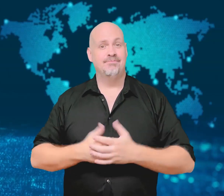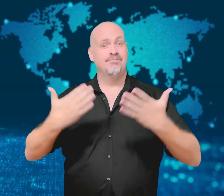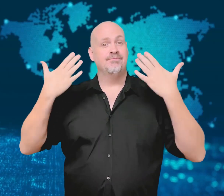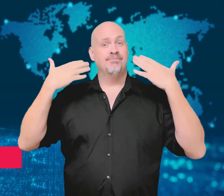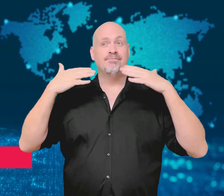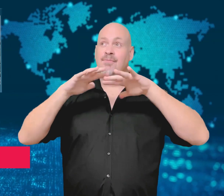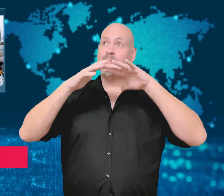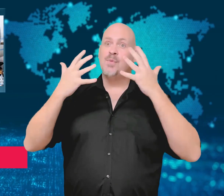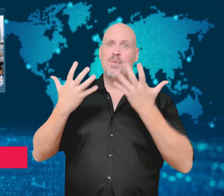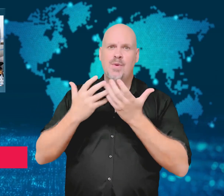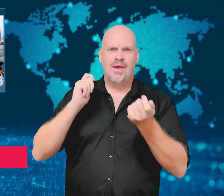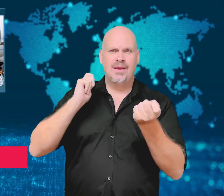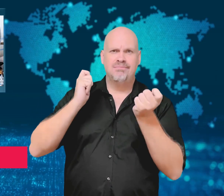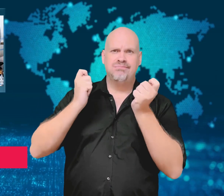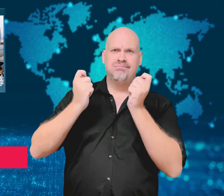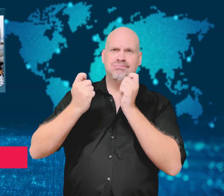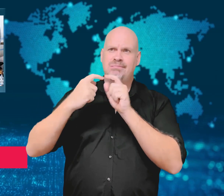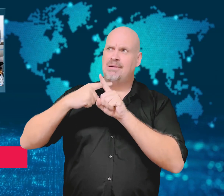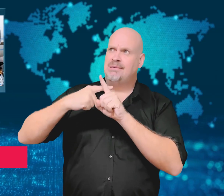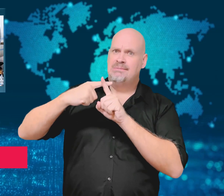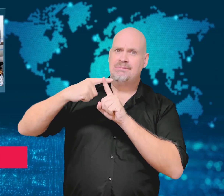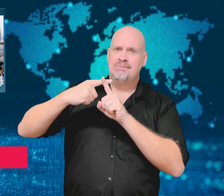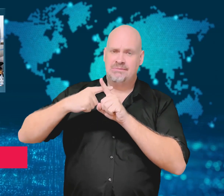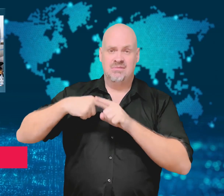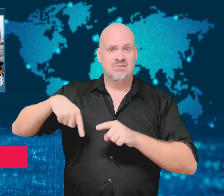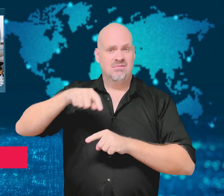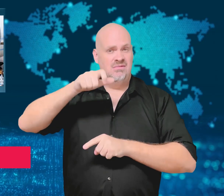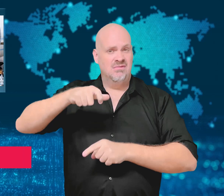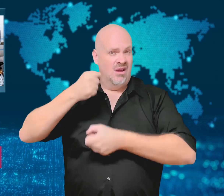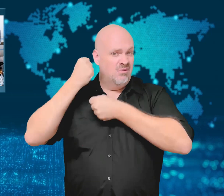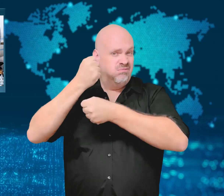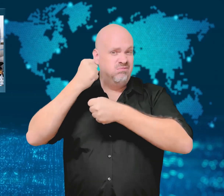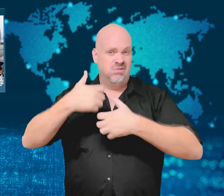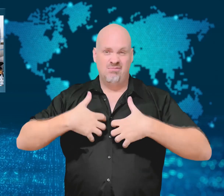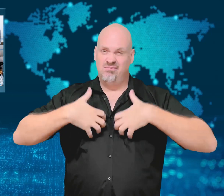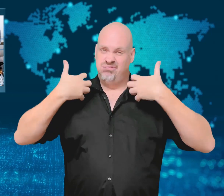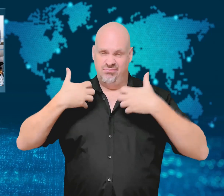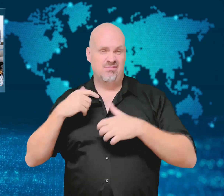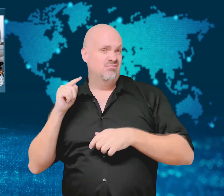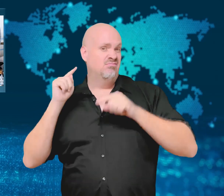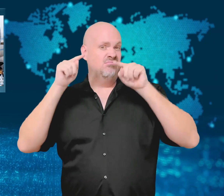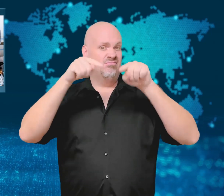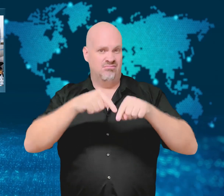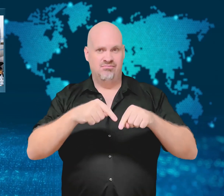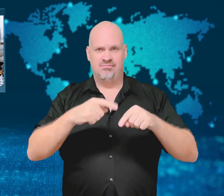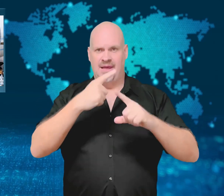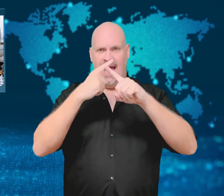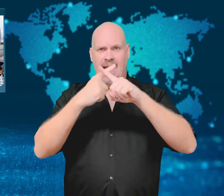[GAVIN]: Climate protesters stopped private planes from taking off at